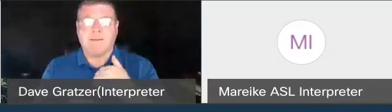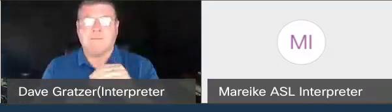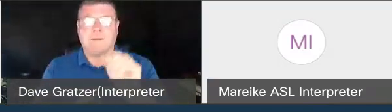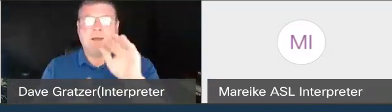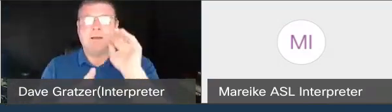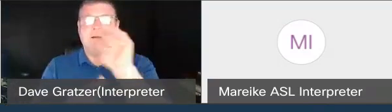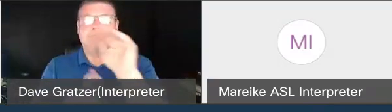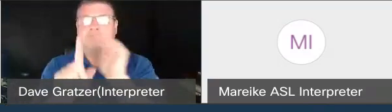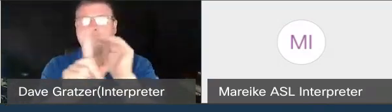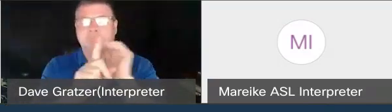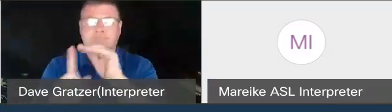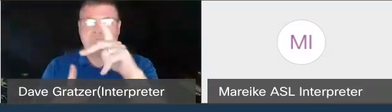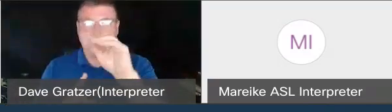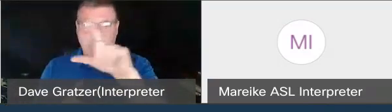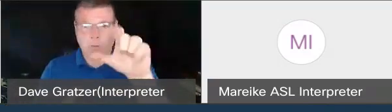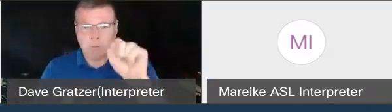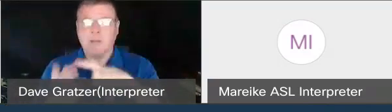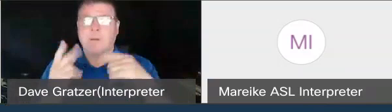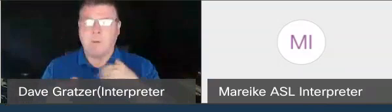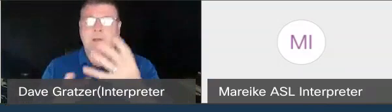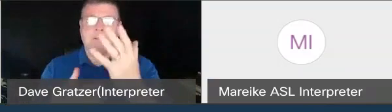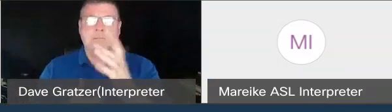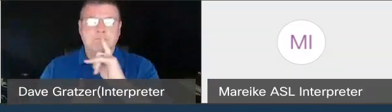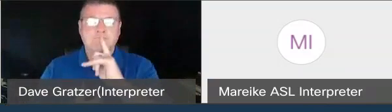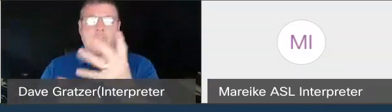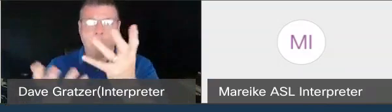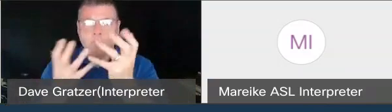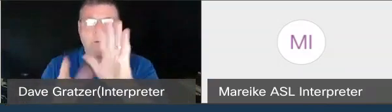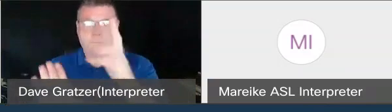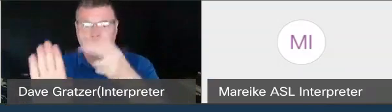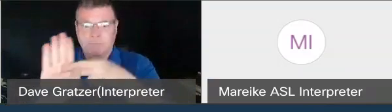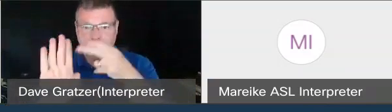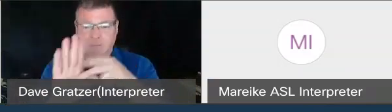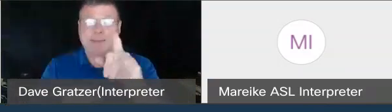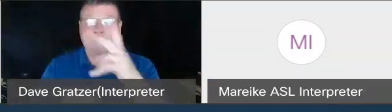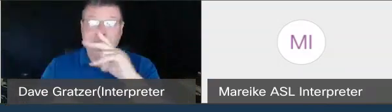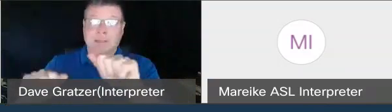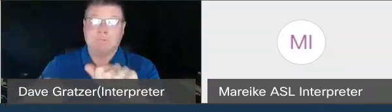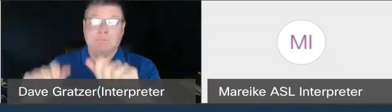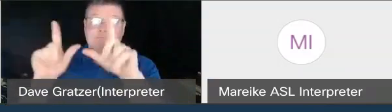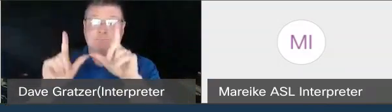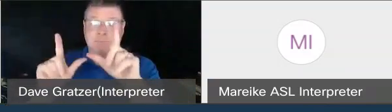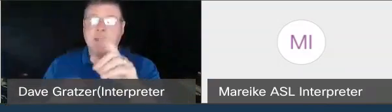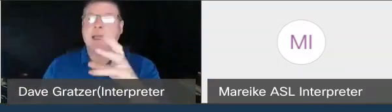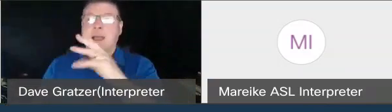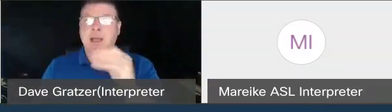uh, throughout the event, and we appreciate your participation. So if you see a poll pop up in--on your screen, and if you would like to participate,